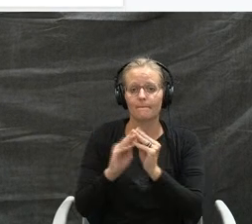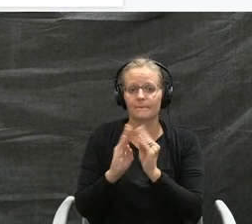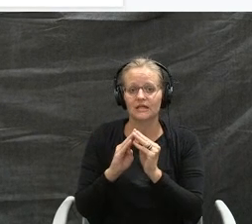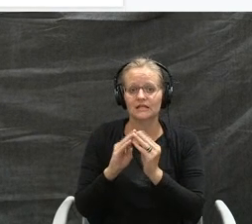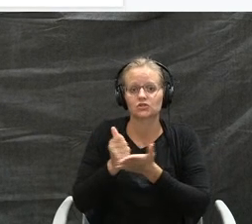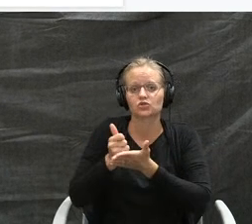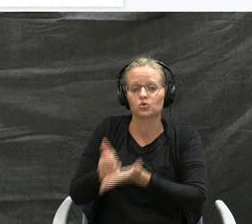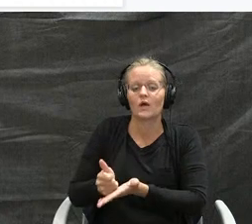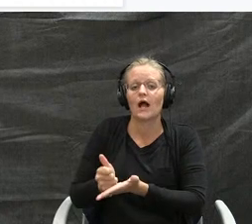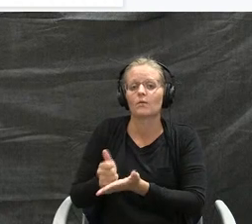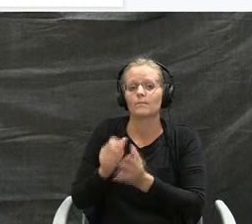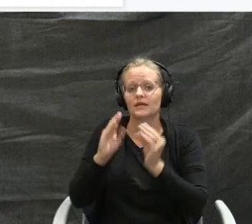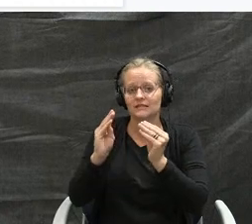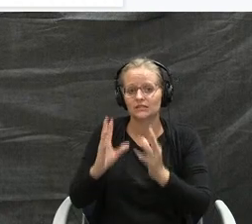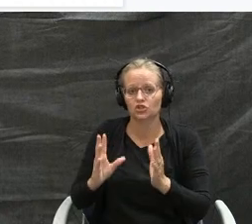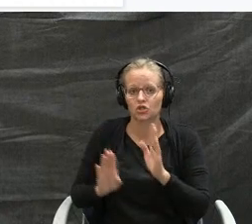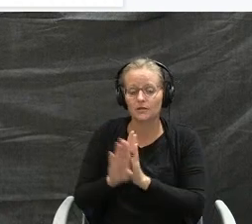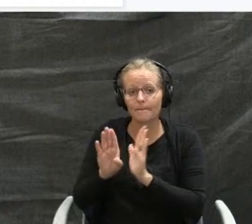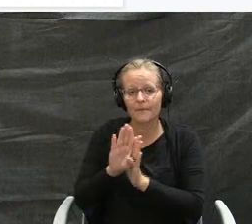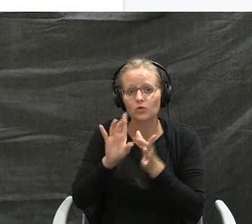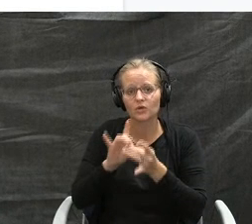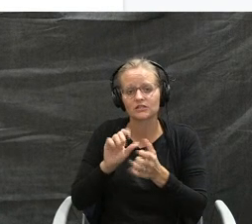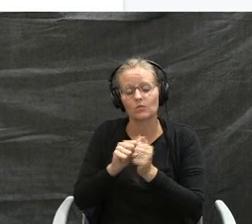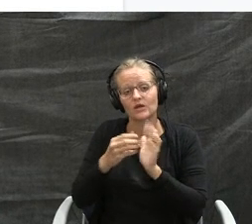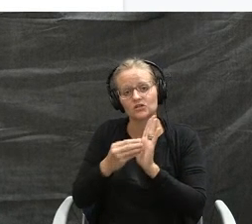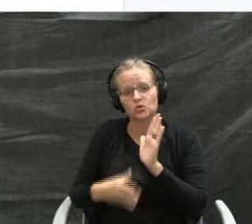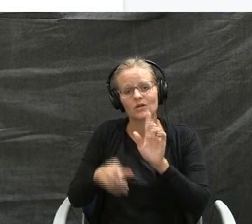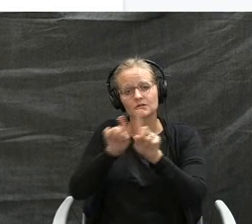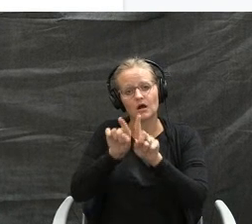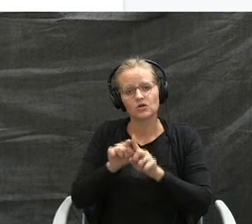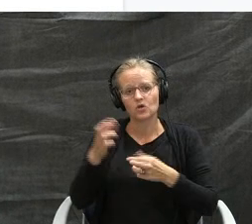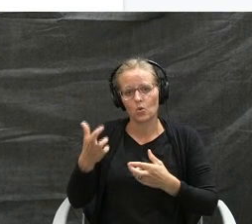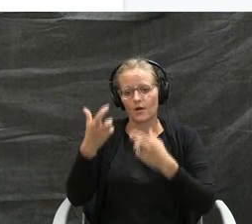with students. And we also would recommend curriculum based